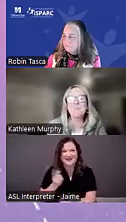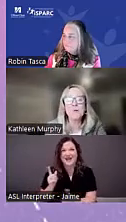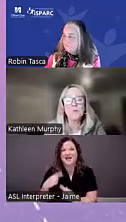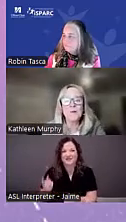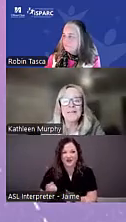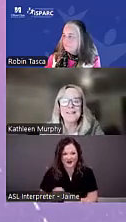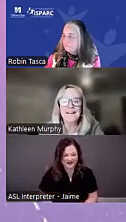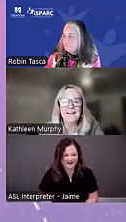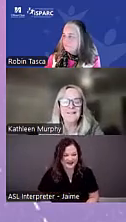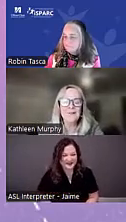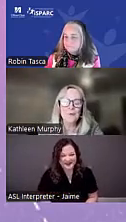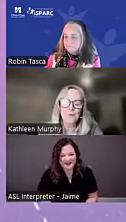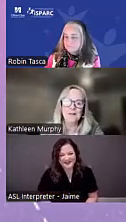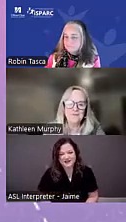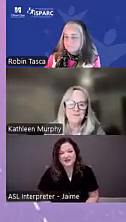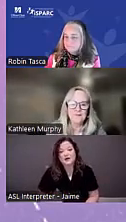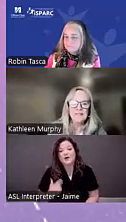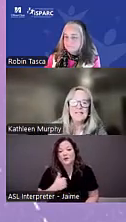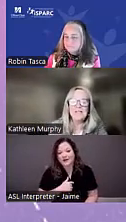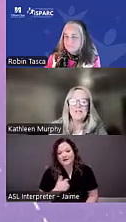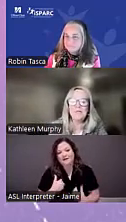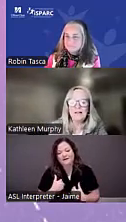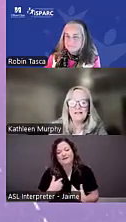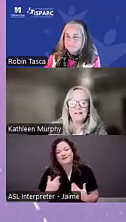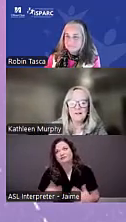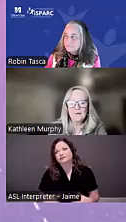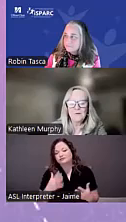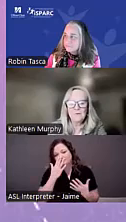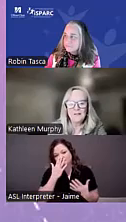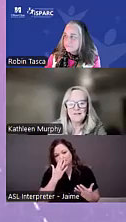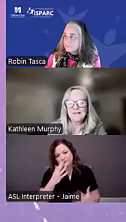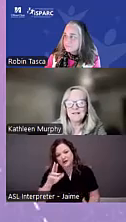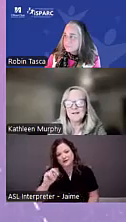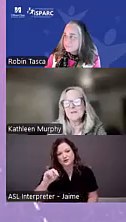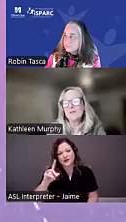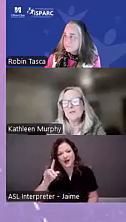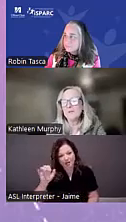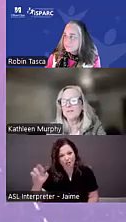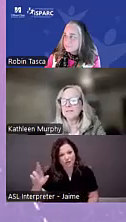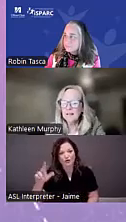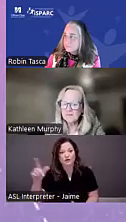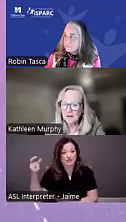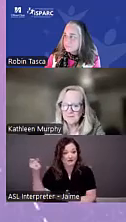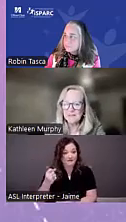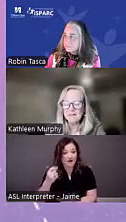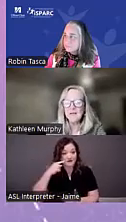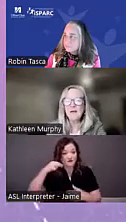So we are super grateful to Nidler, who funds us not only to do this live conference,